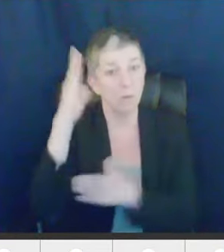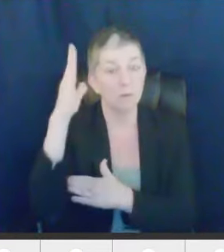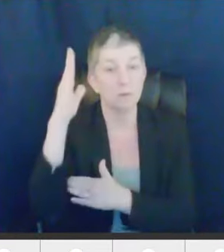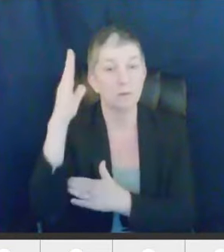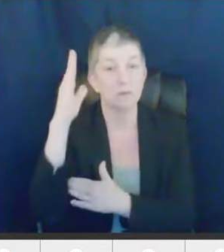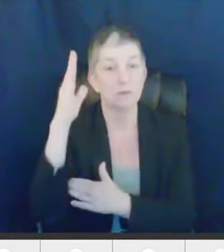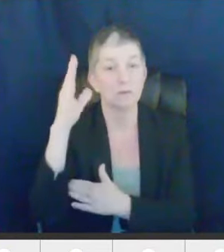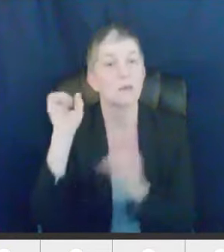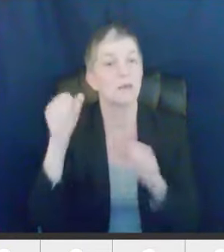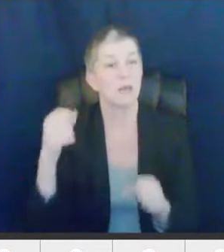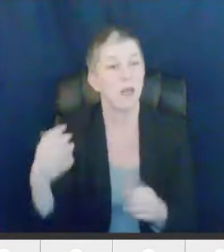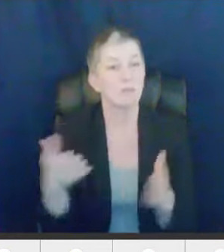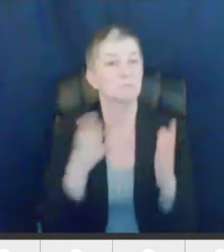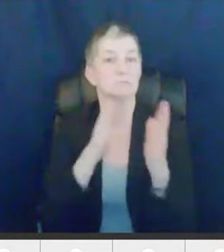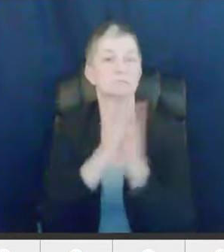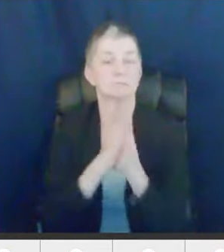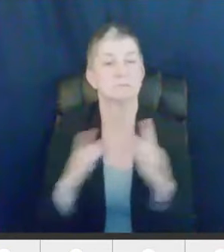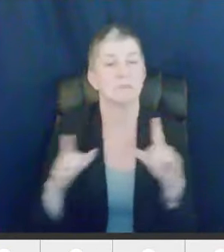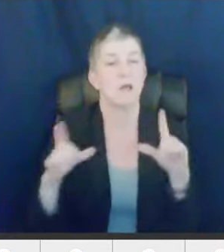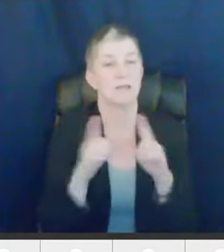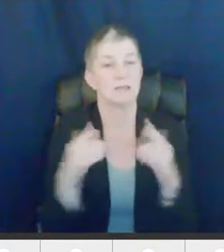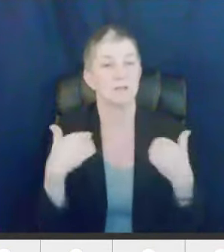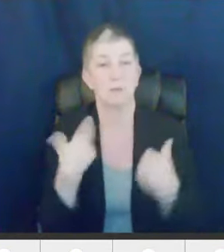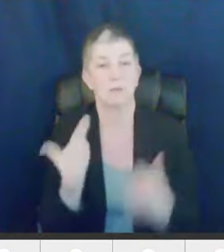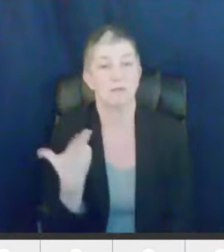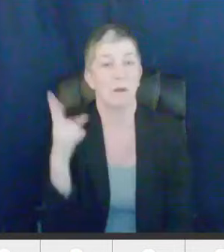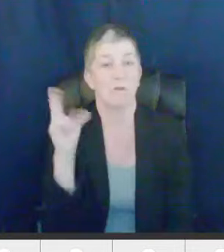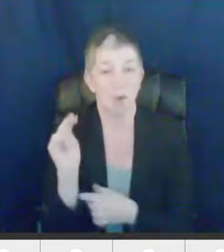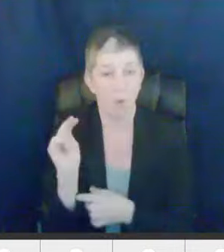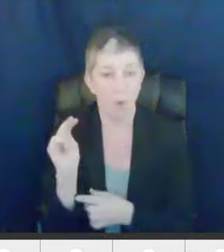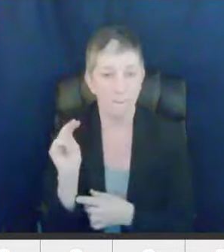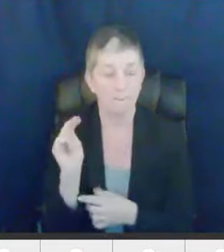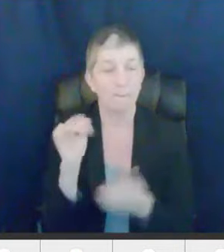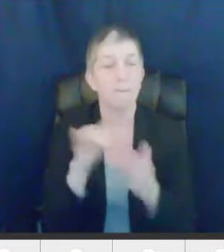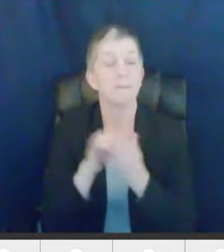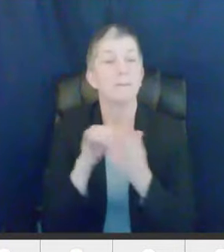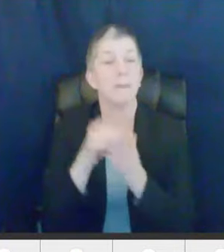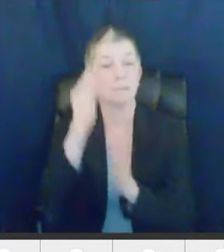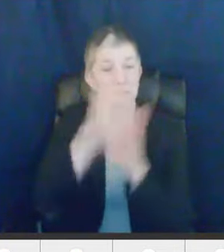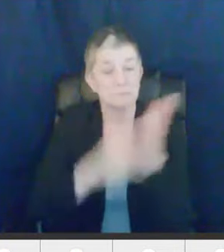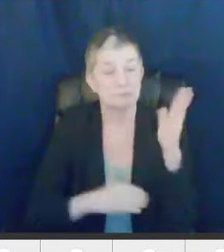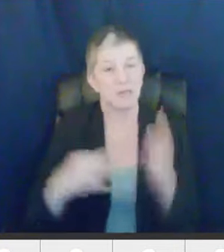apply for a license to carry firearms by submitting a completed application to